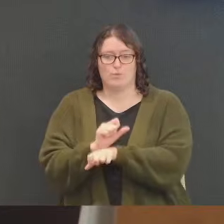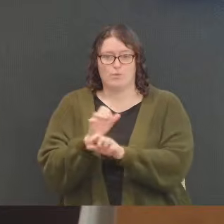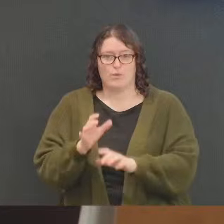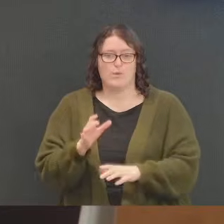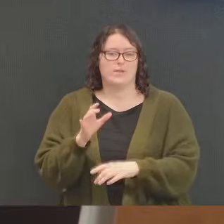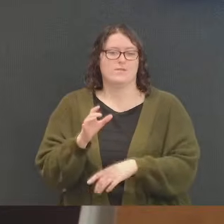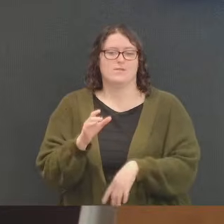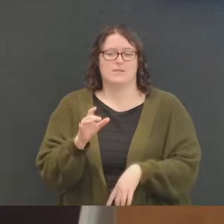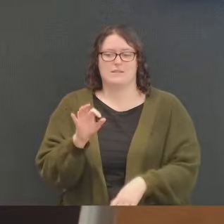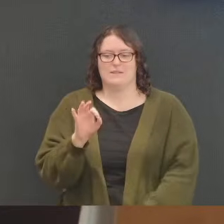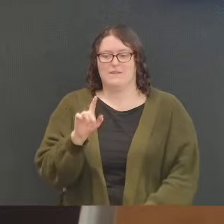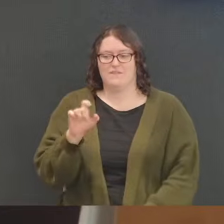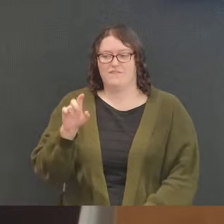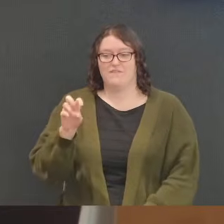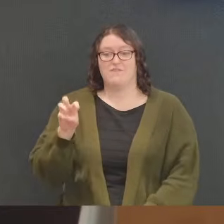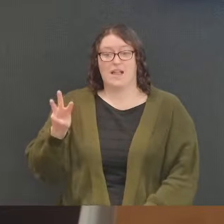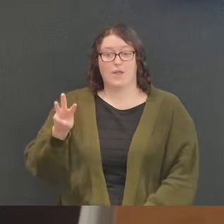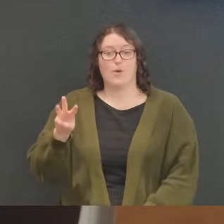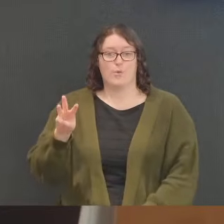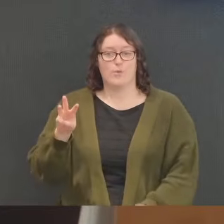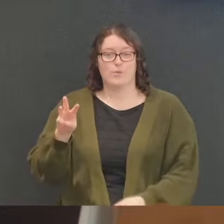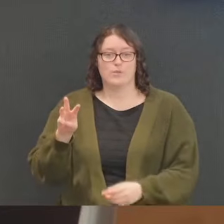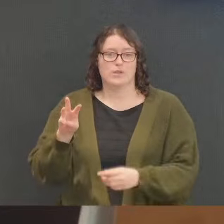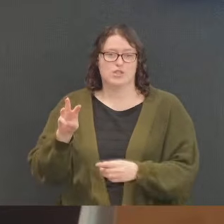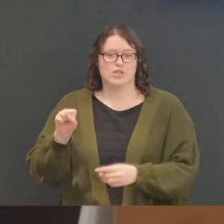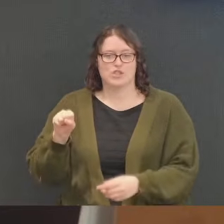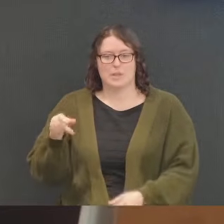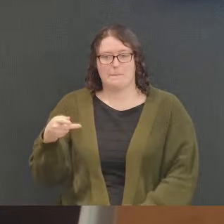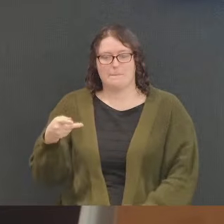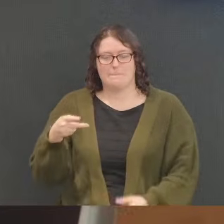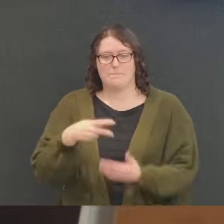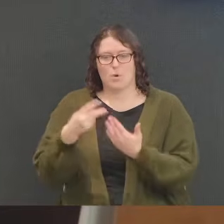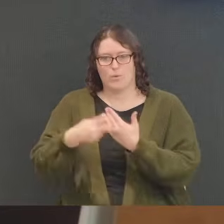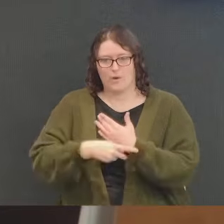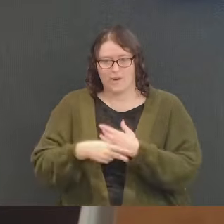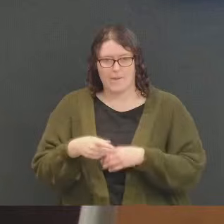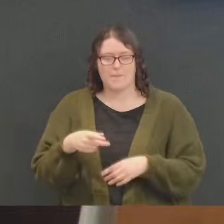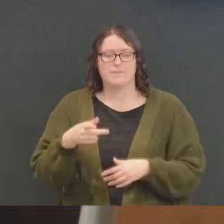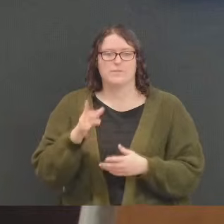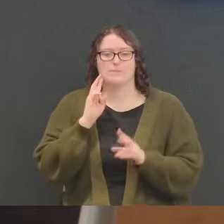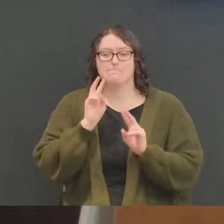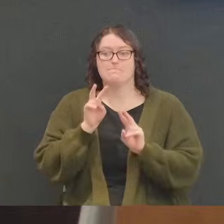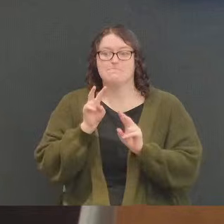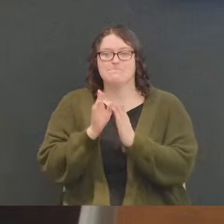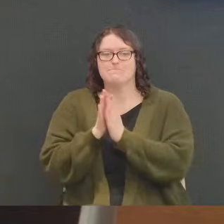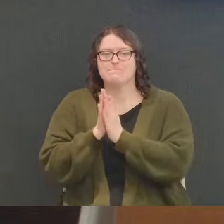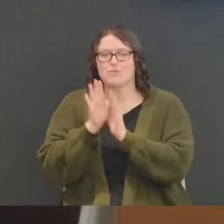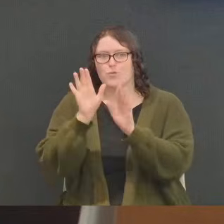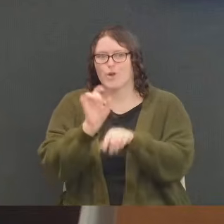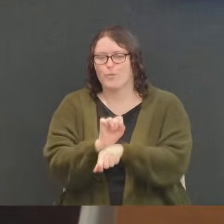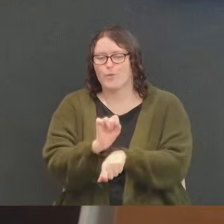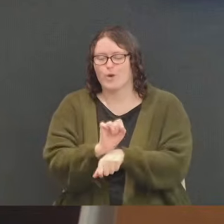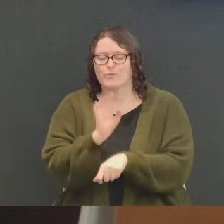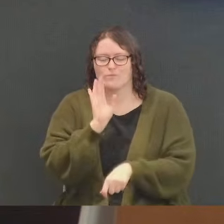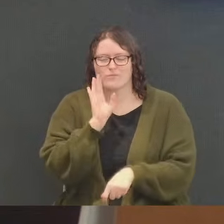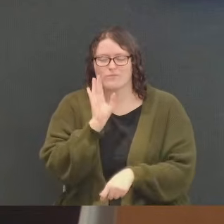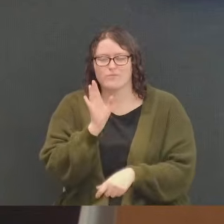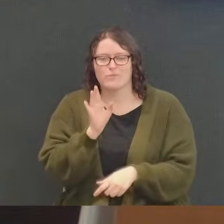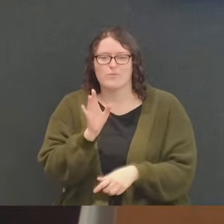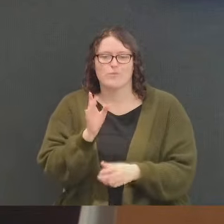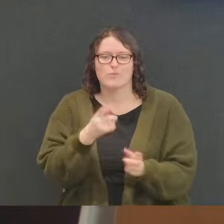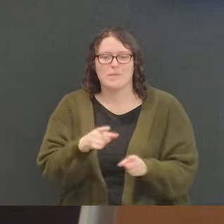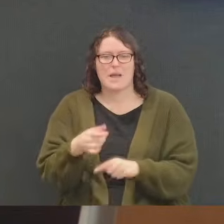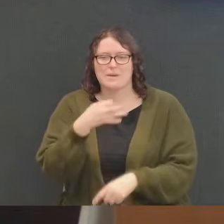fellow pro fellowship program. so look forward to their great work in the near future and over the